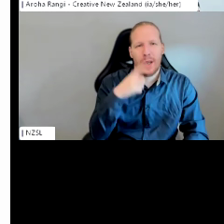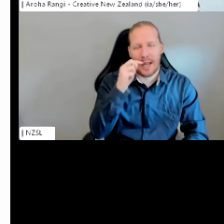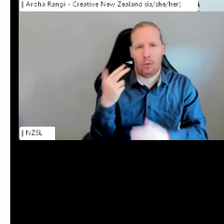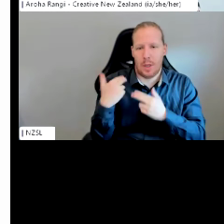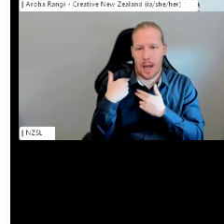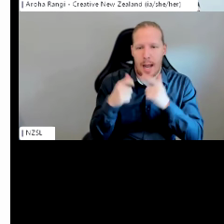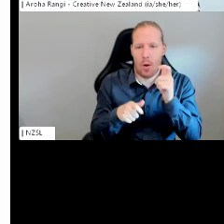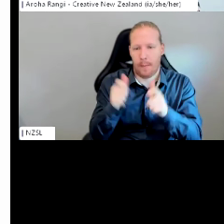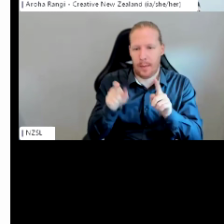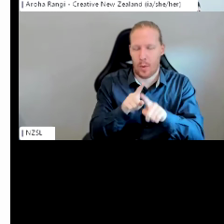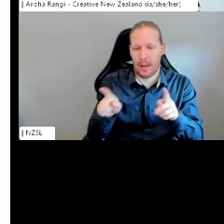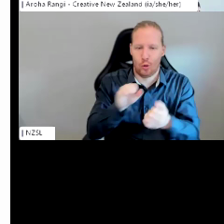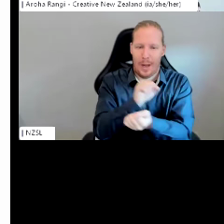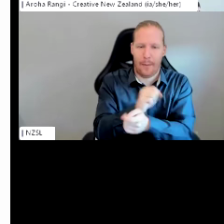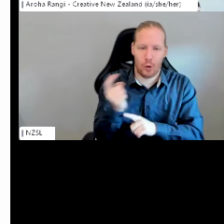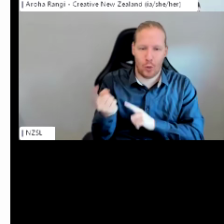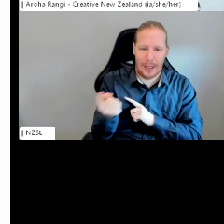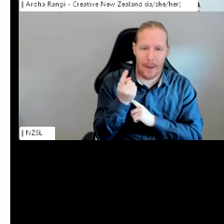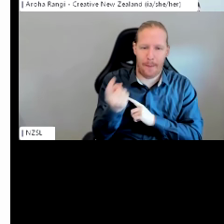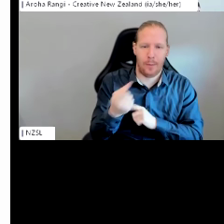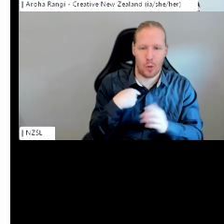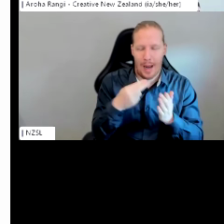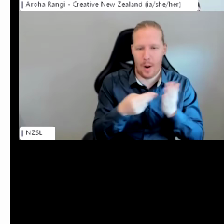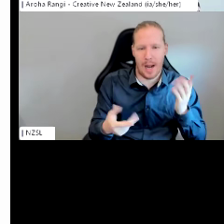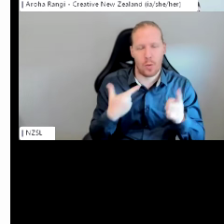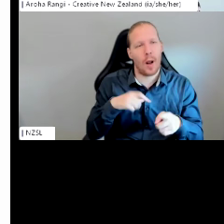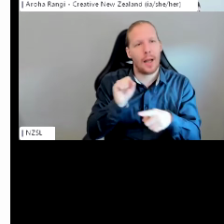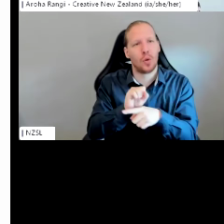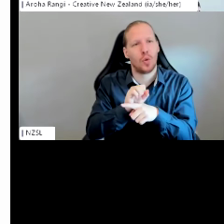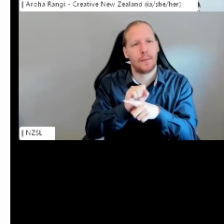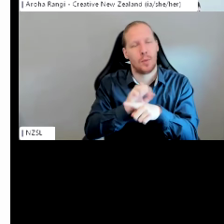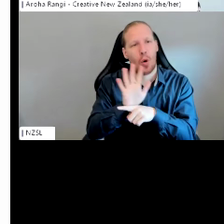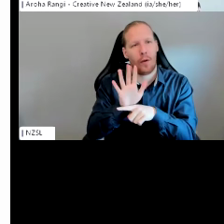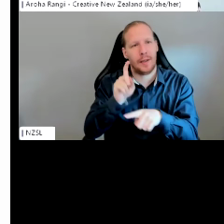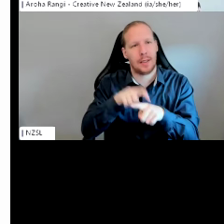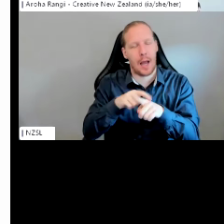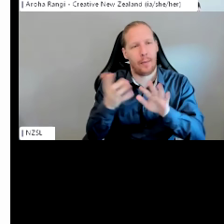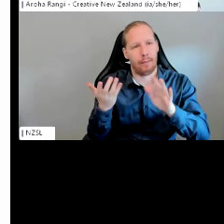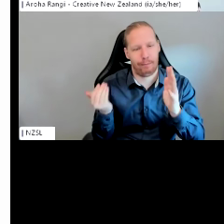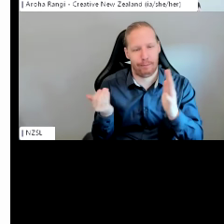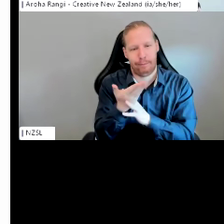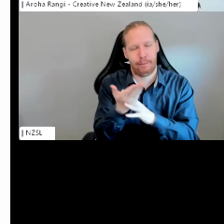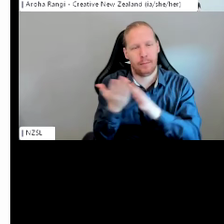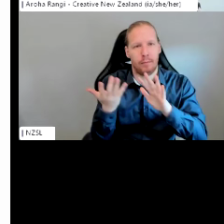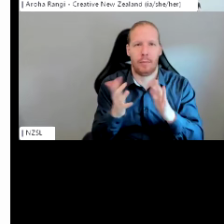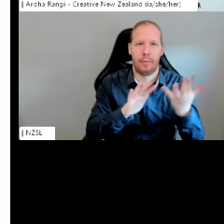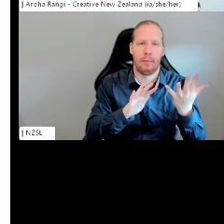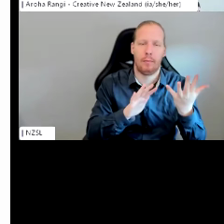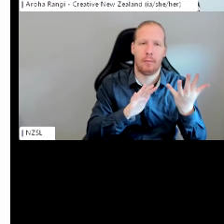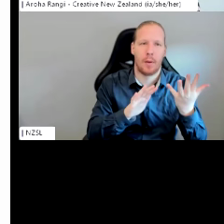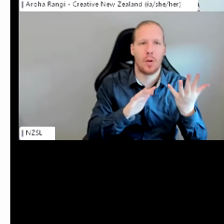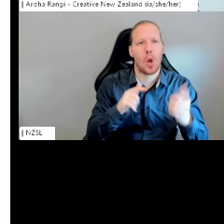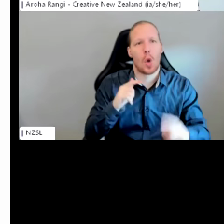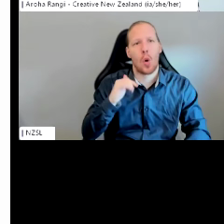habits. People are now remaking habits. Uh and we need to support that habit remaking. Um and